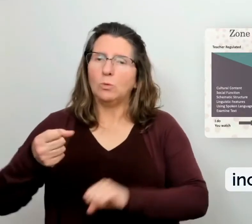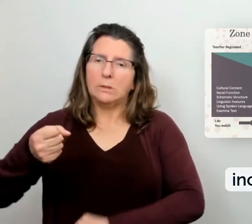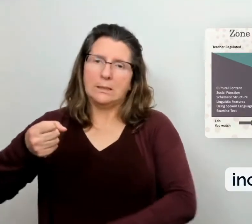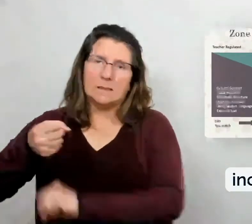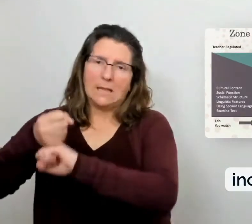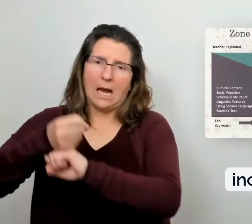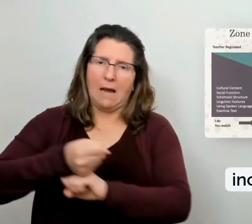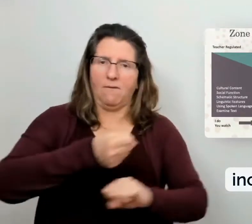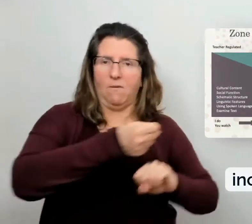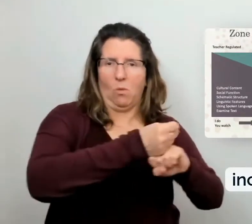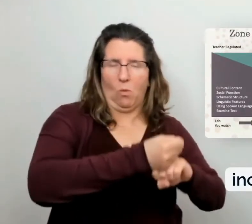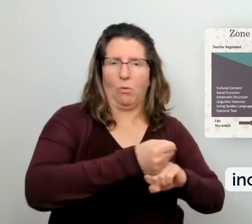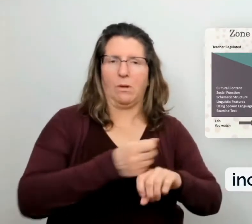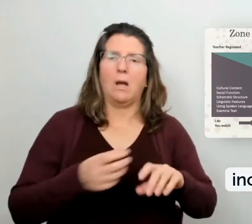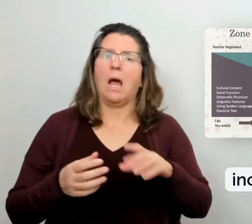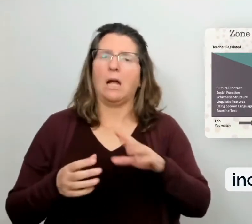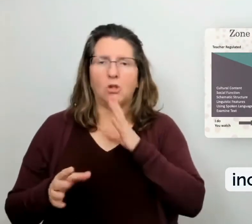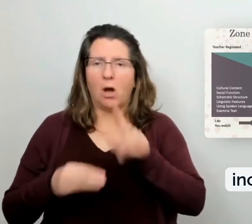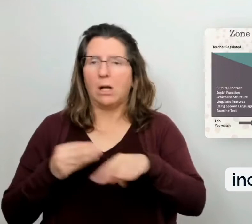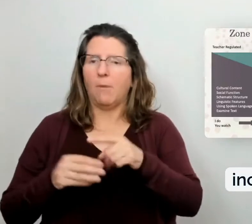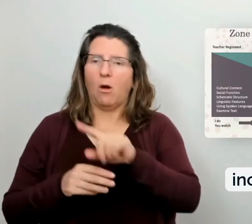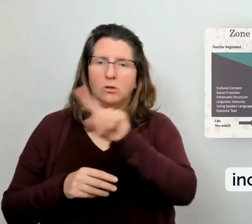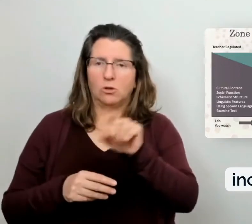We want to scaffold the students through their learning.